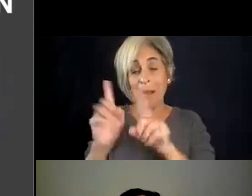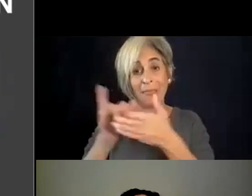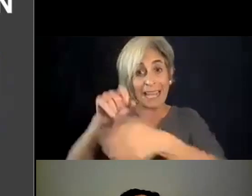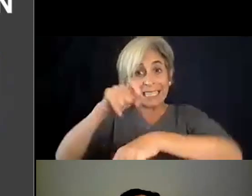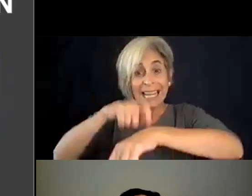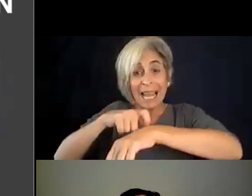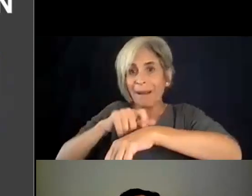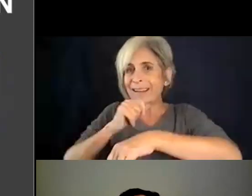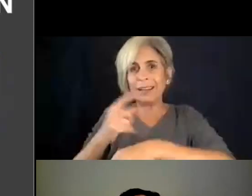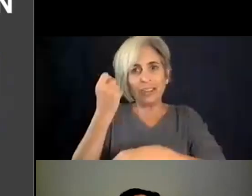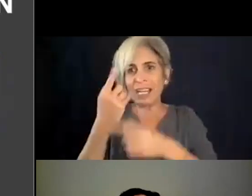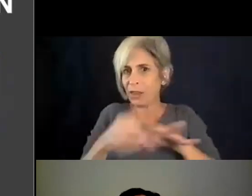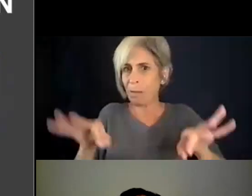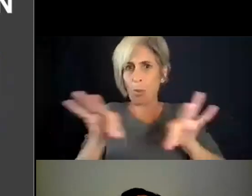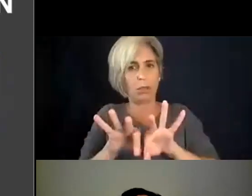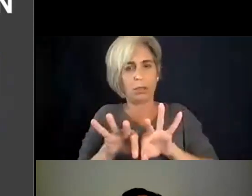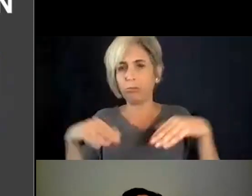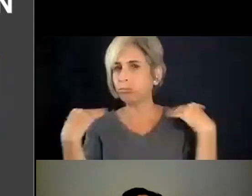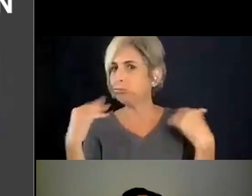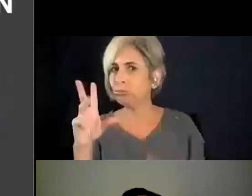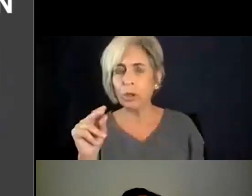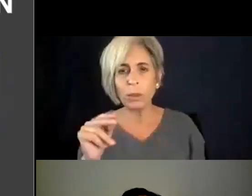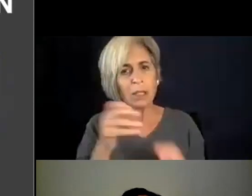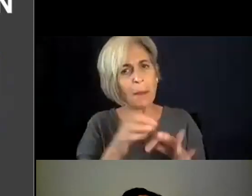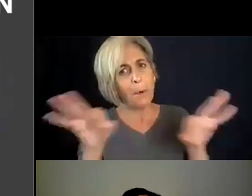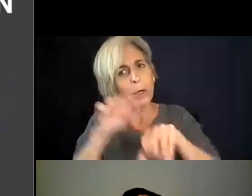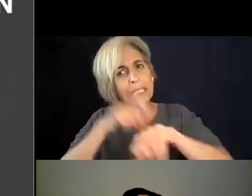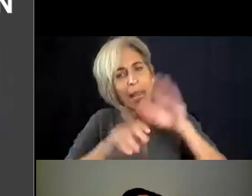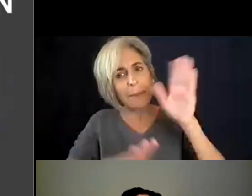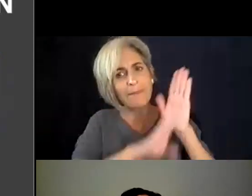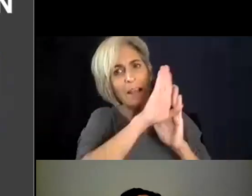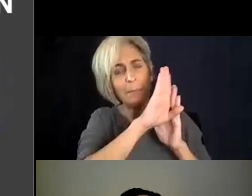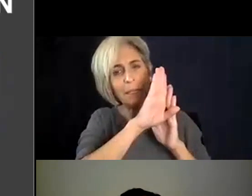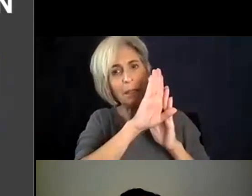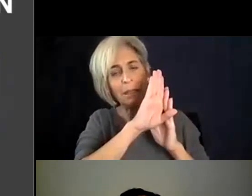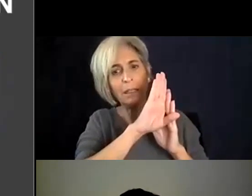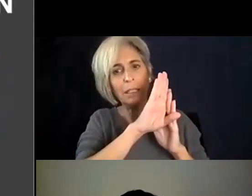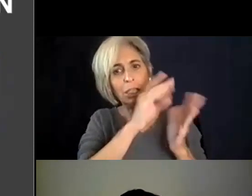It was a really a critical stage in developing a personalized treatment plan.